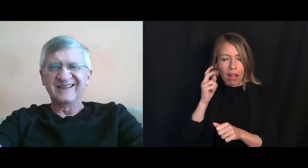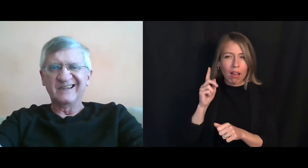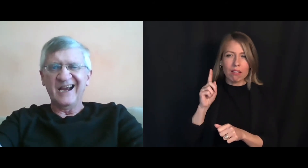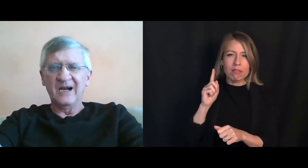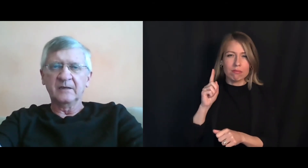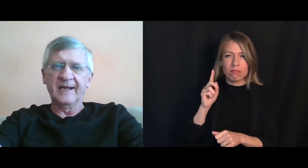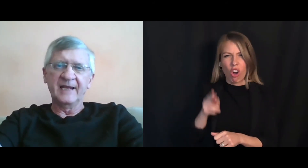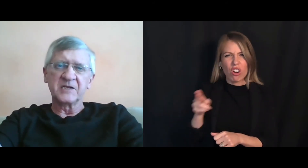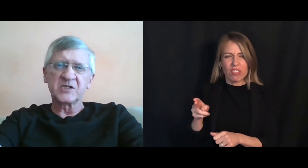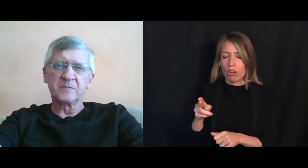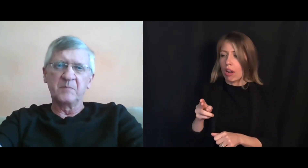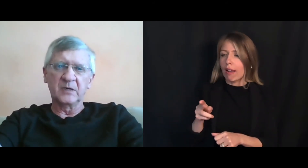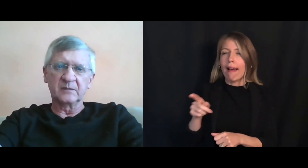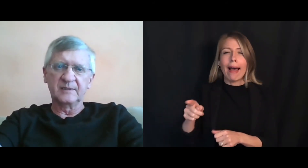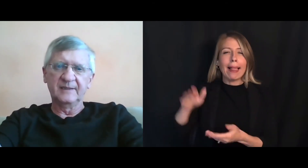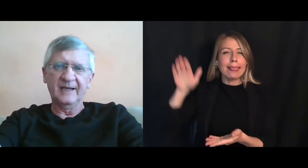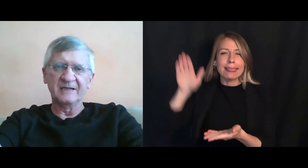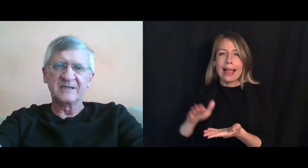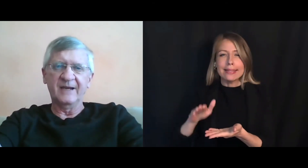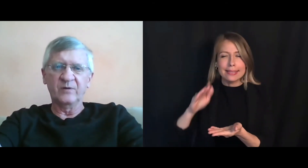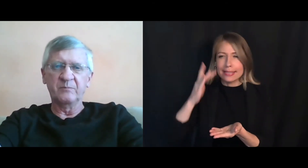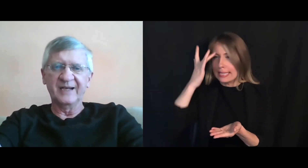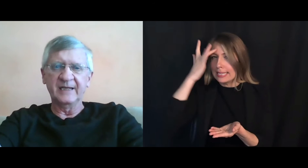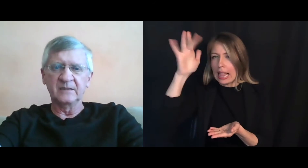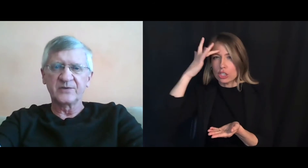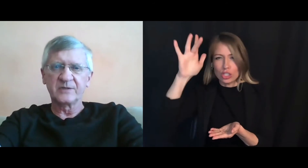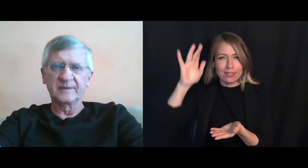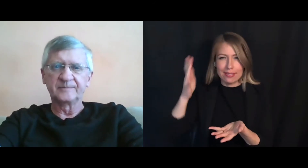that they aren't as smart as everybody else,